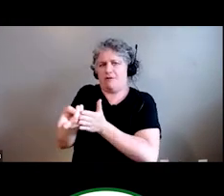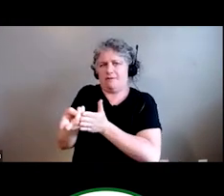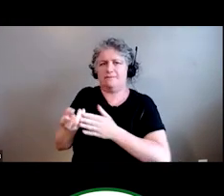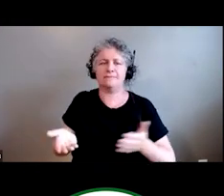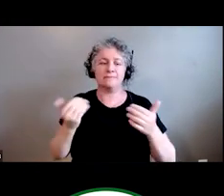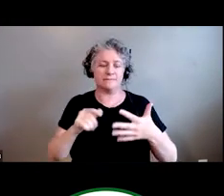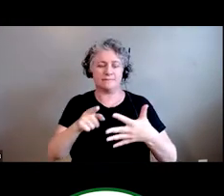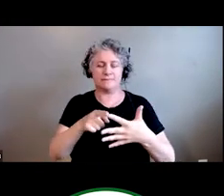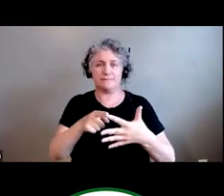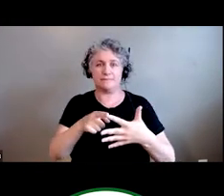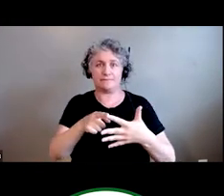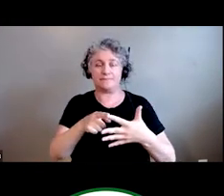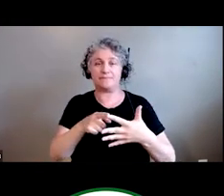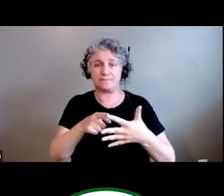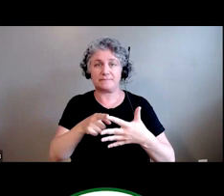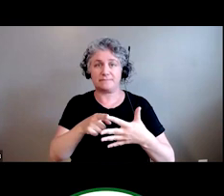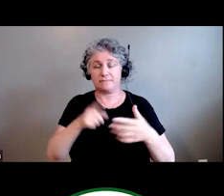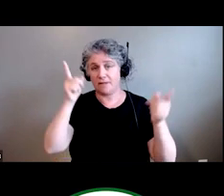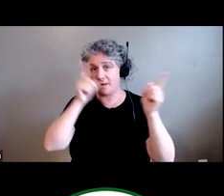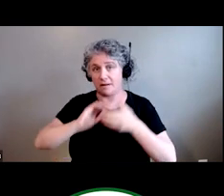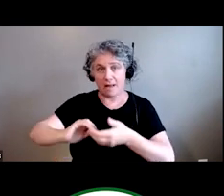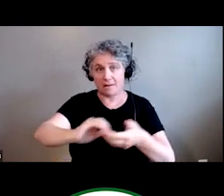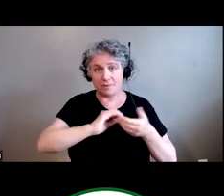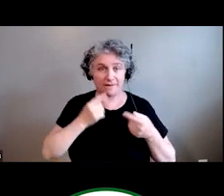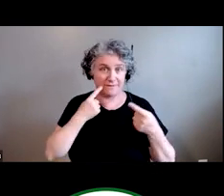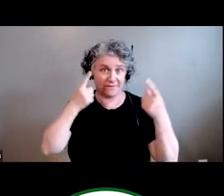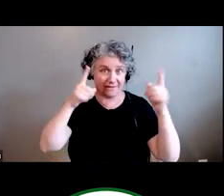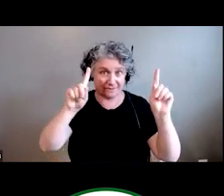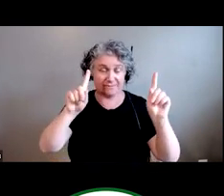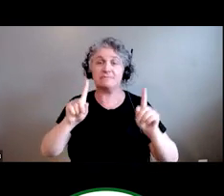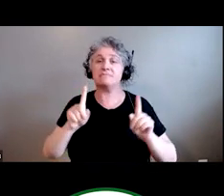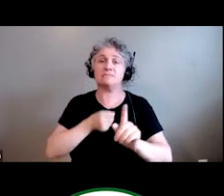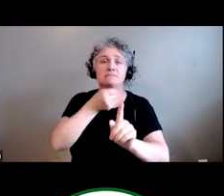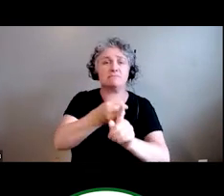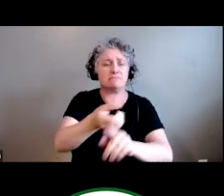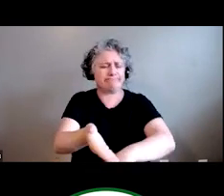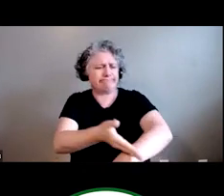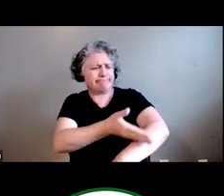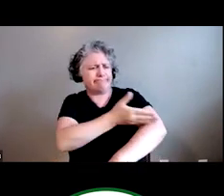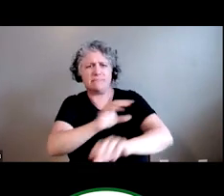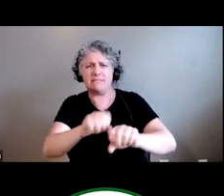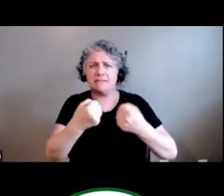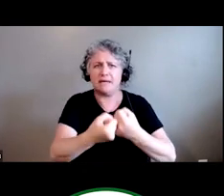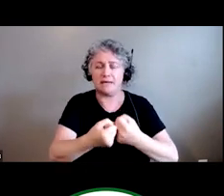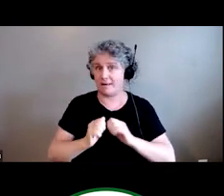recognizing and valuing diverse expertise and knowledge each partner brings to a collaboration.